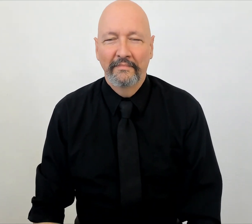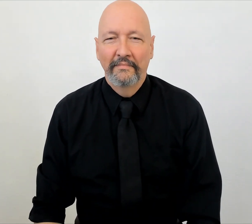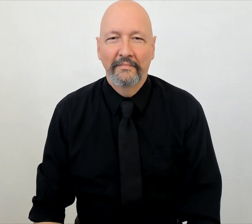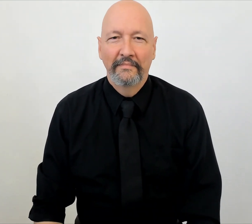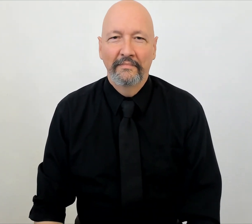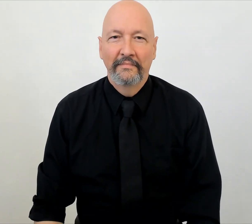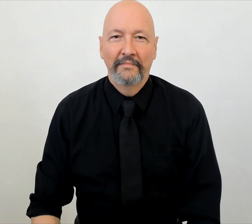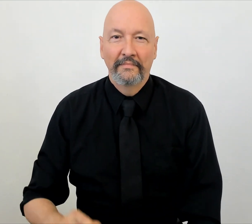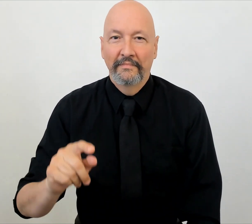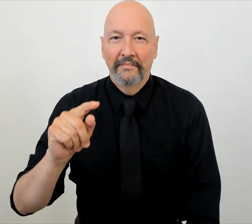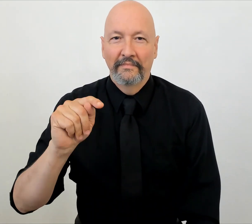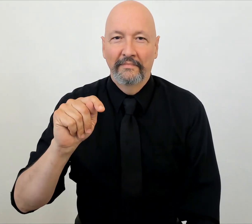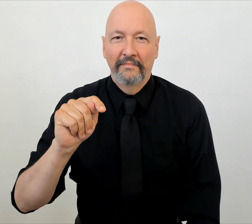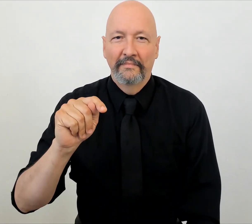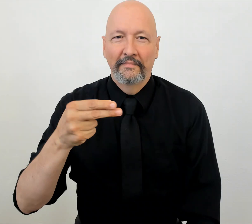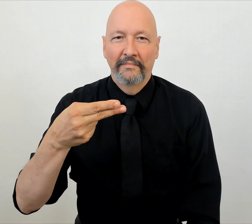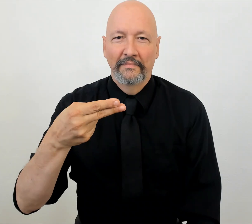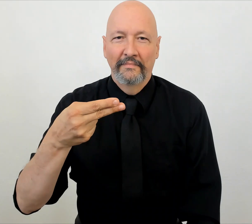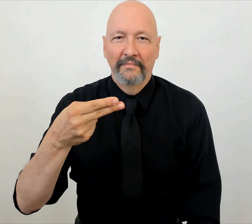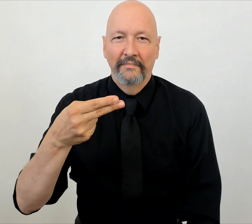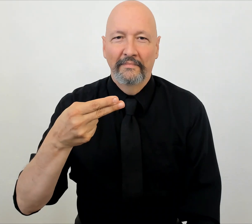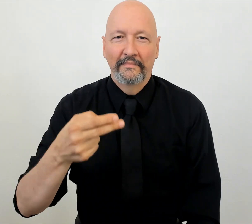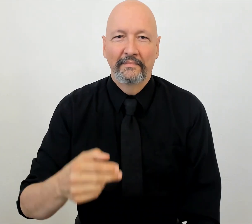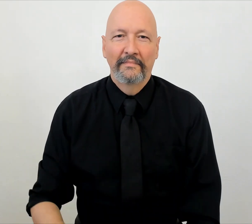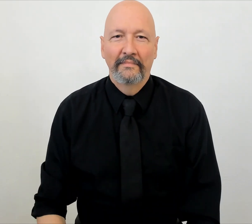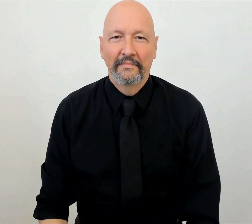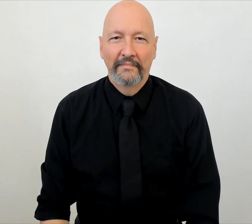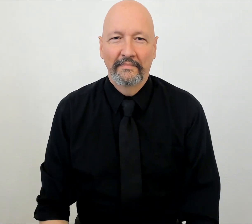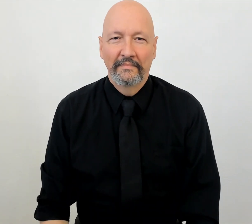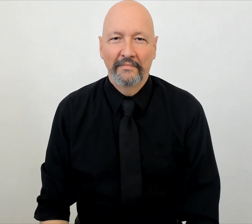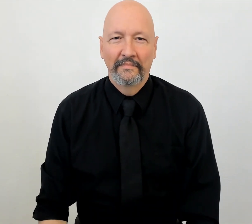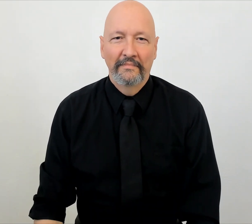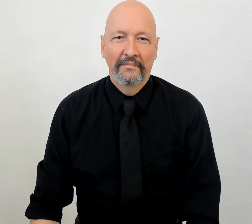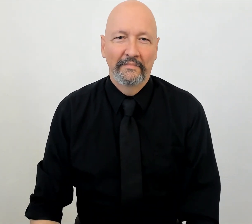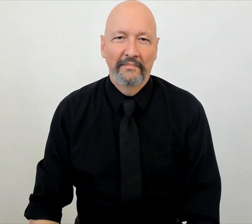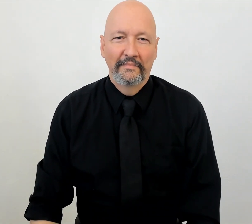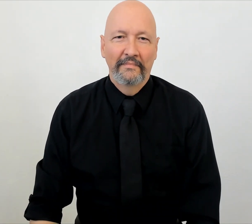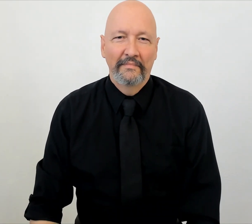Spell "TH"